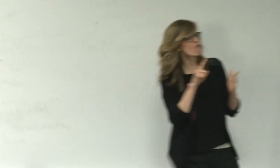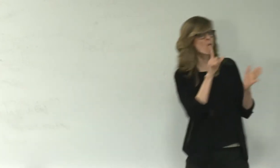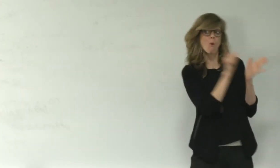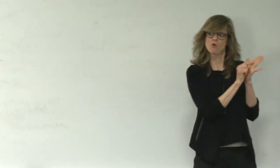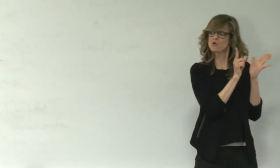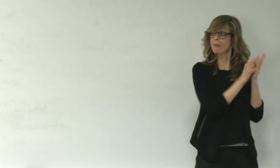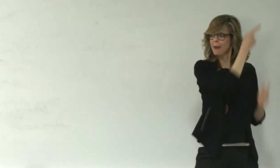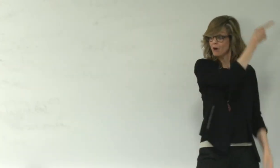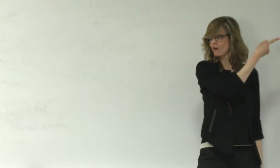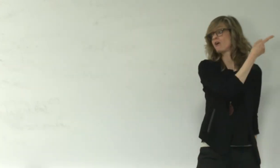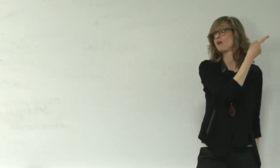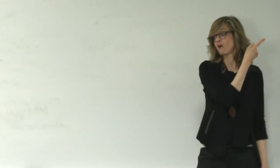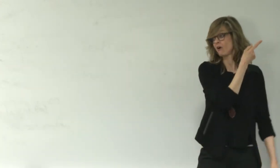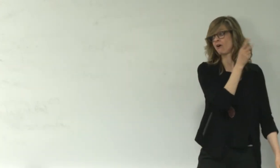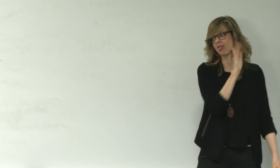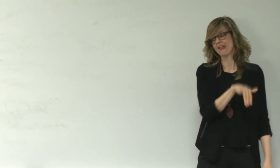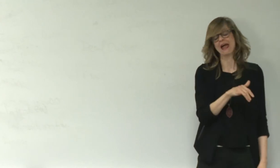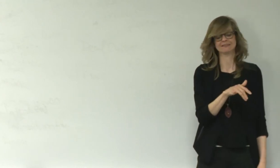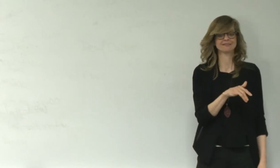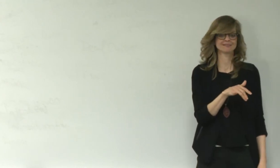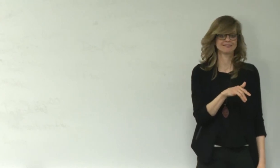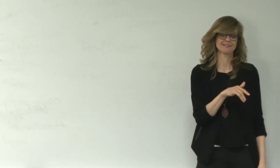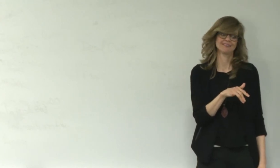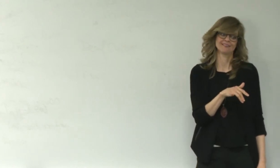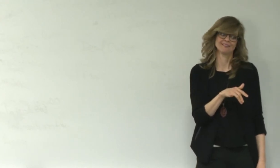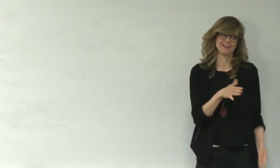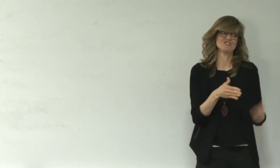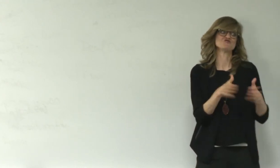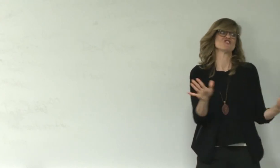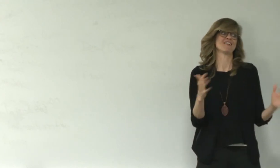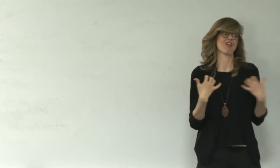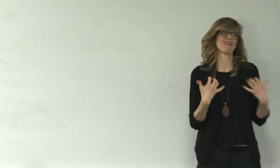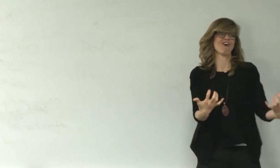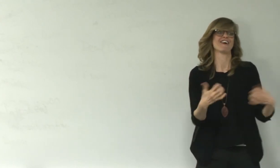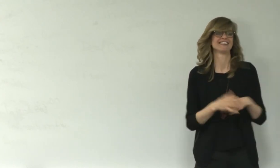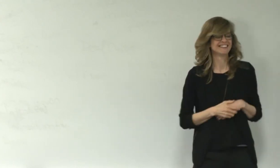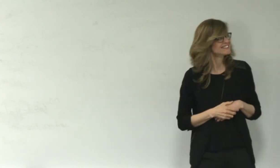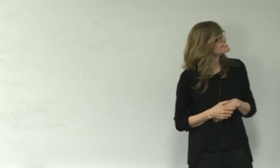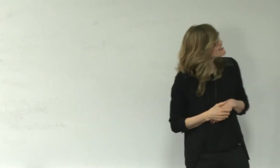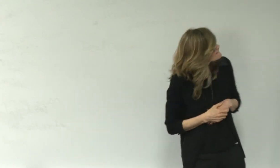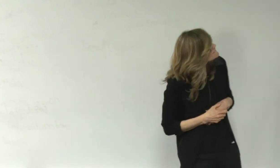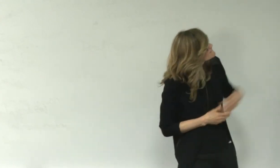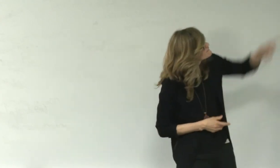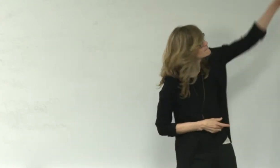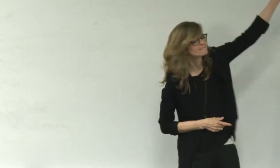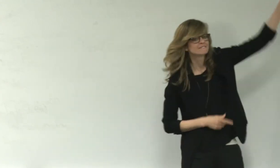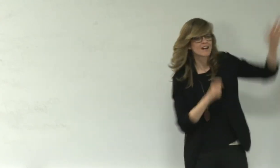BUT I WROTE FOR THE "HERALD" NEWSPAPER IN MONTEREY COUNTY, WHICH IS A VERY GENERAL AUDIENCE,